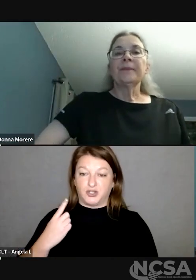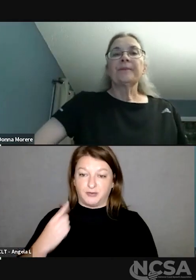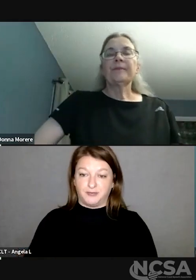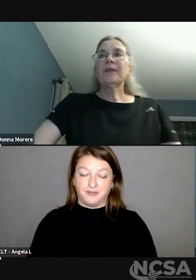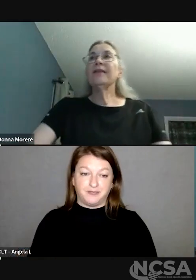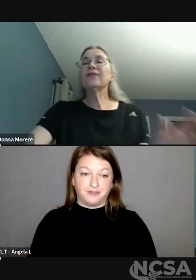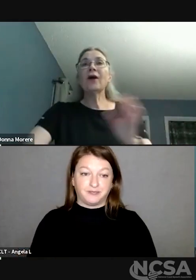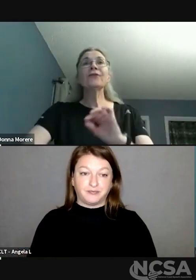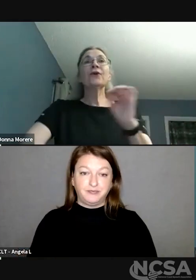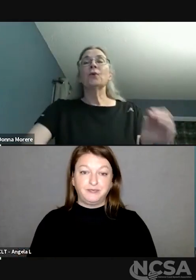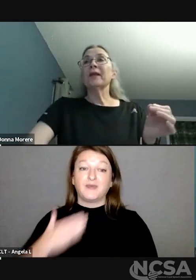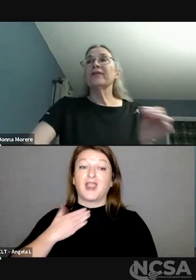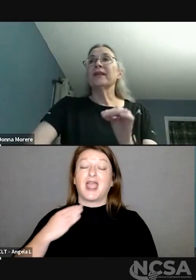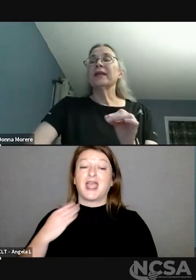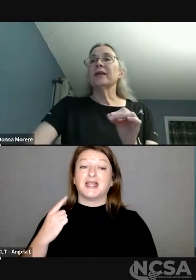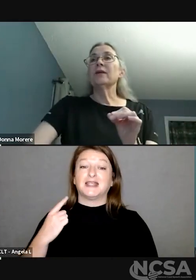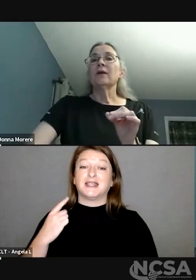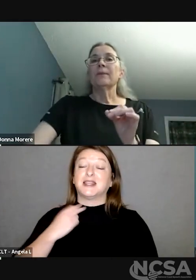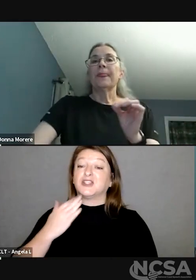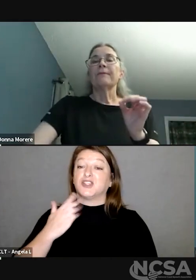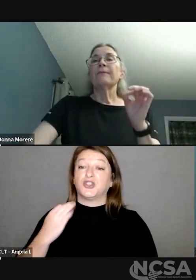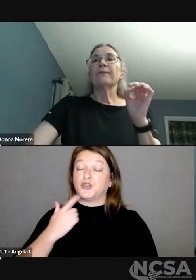and this also lets a kid come up against